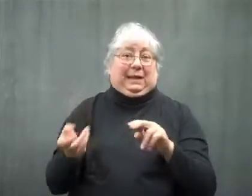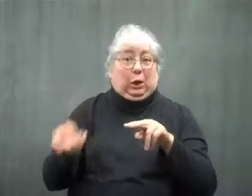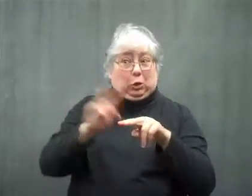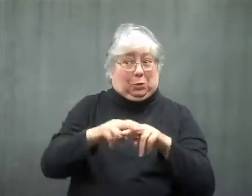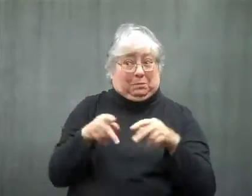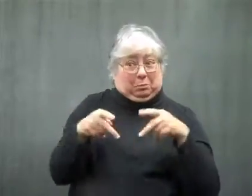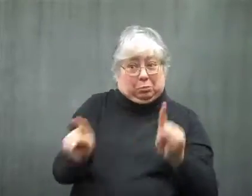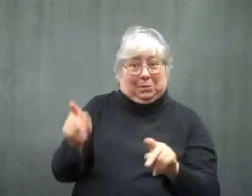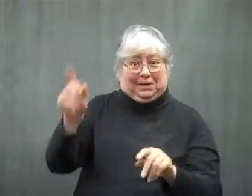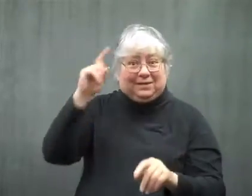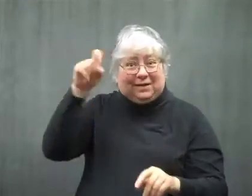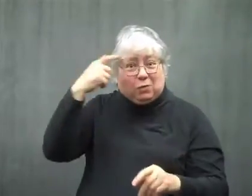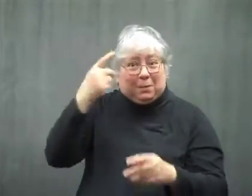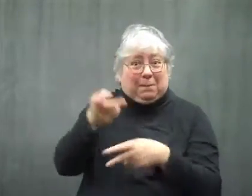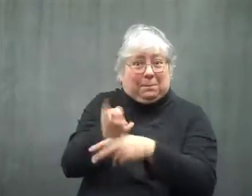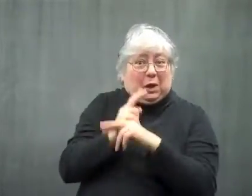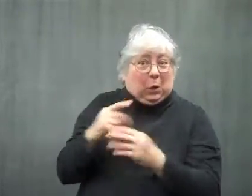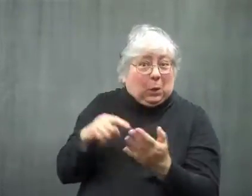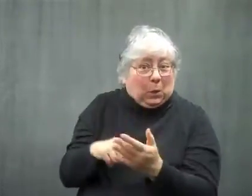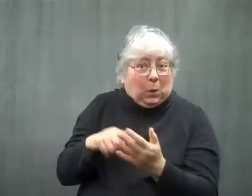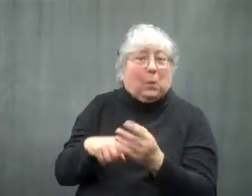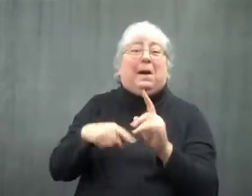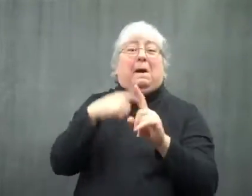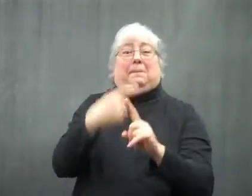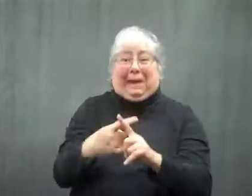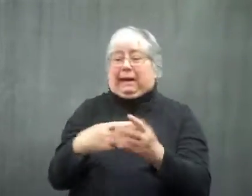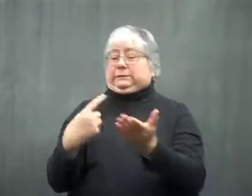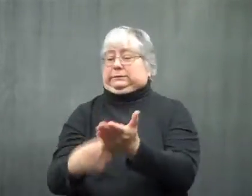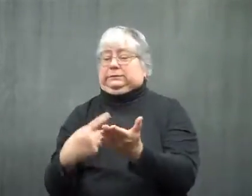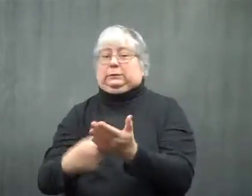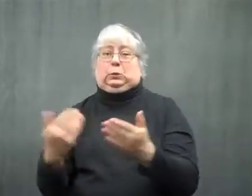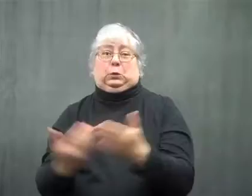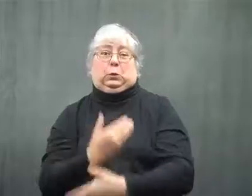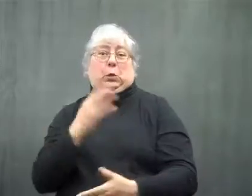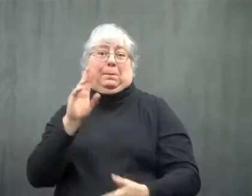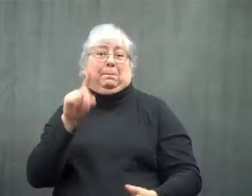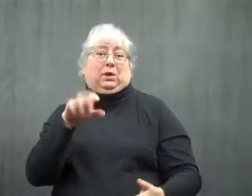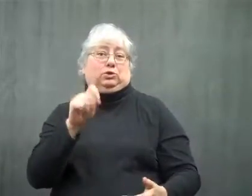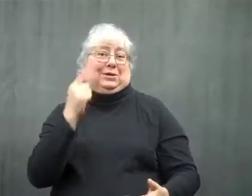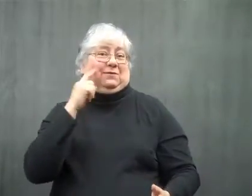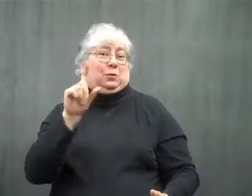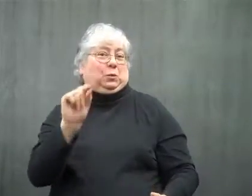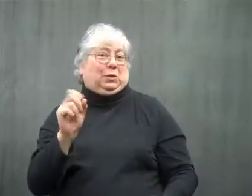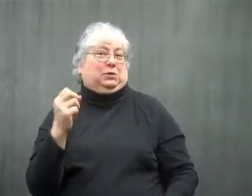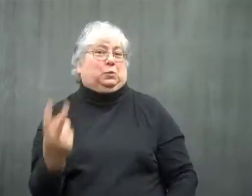needing to raise the debt ceiling, and working out a new budget for 2012.